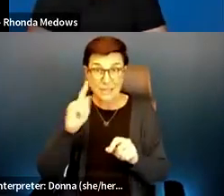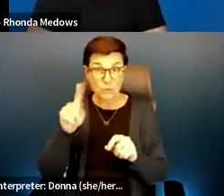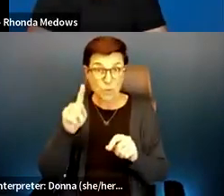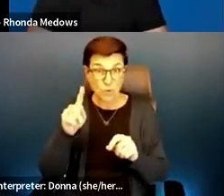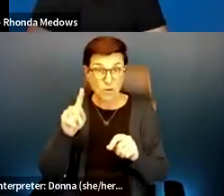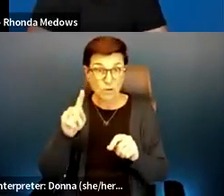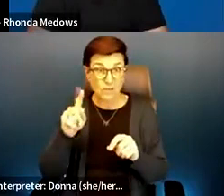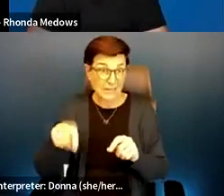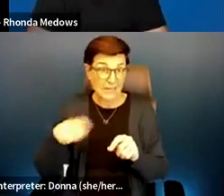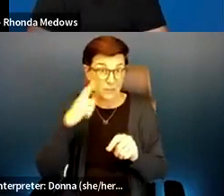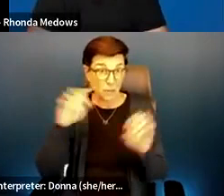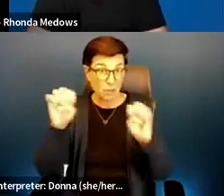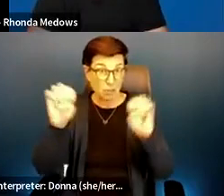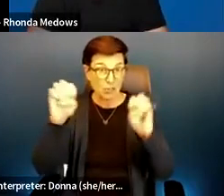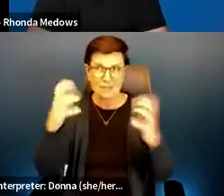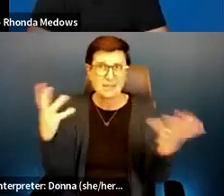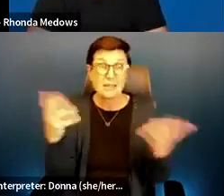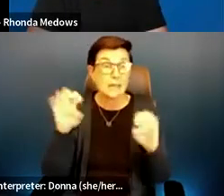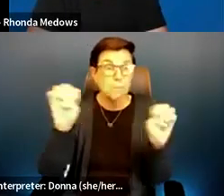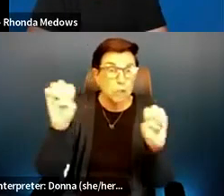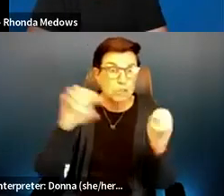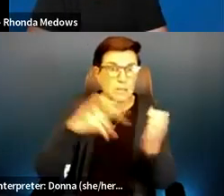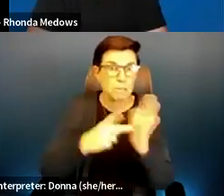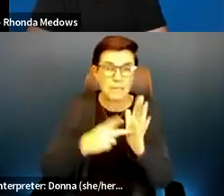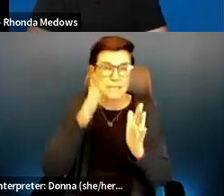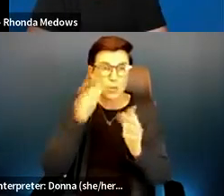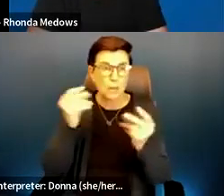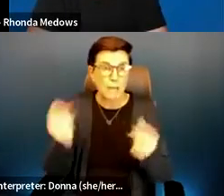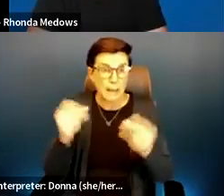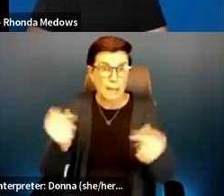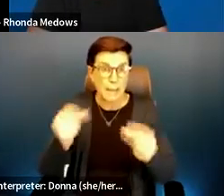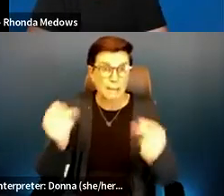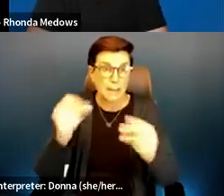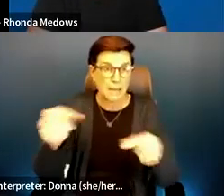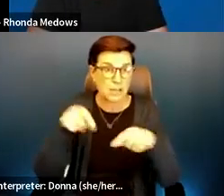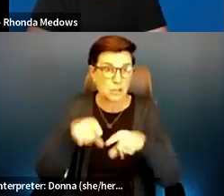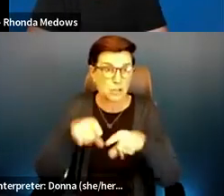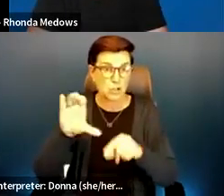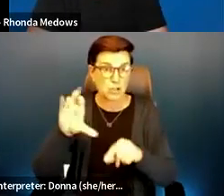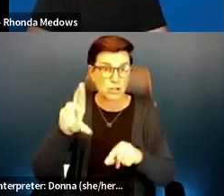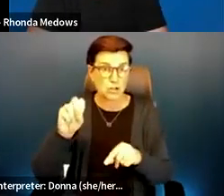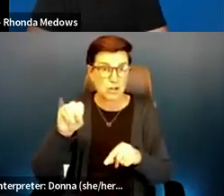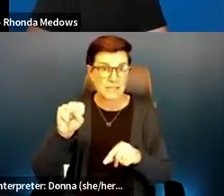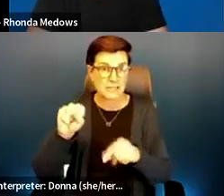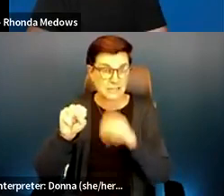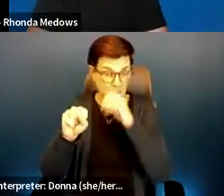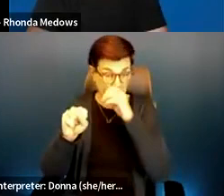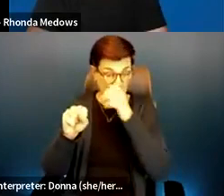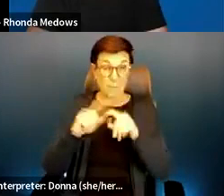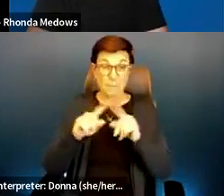A lot of things are going to be developed in this fashion during a crisis. But if you don't have coordination